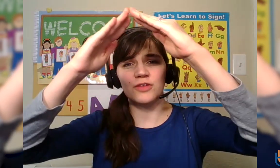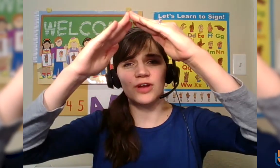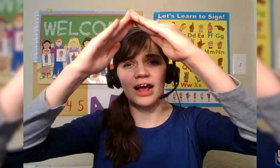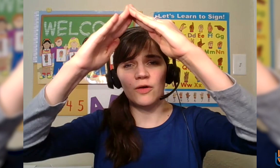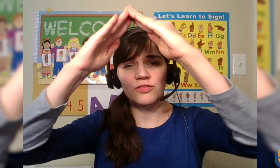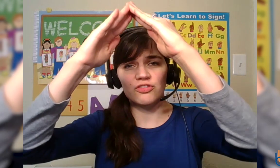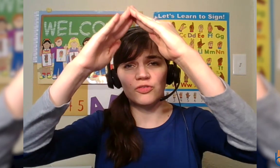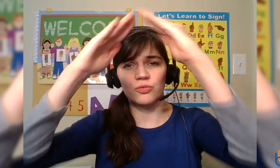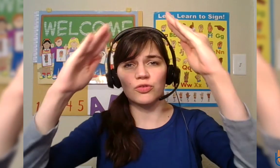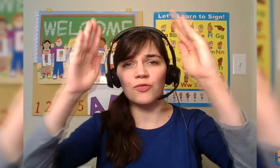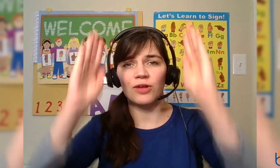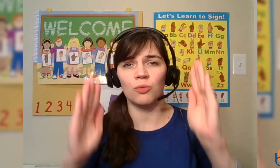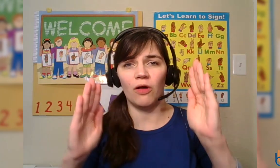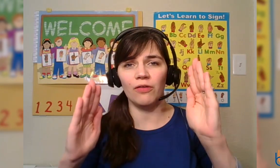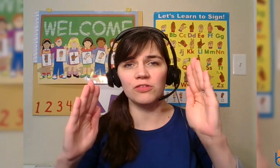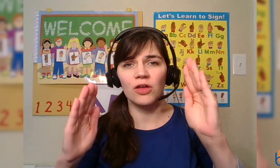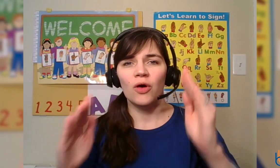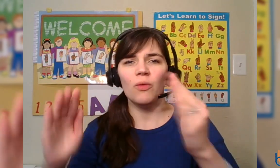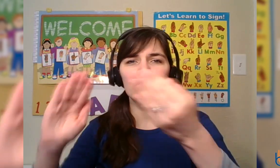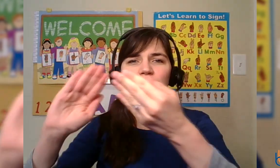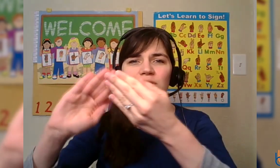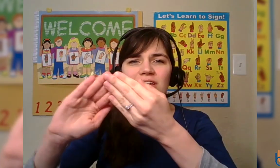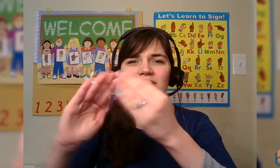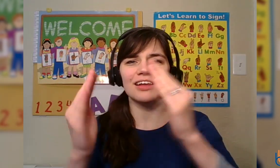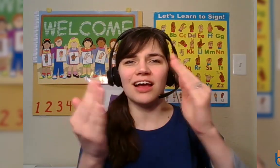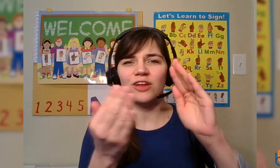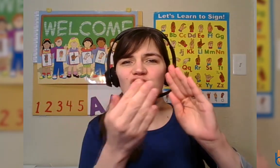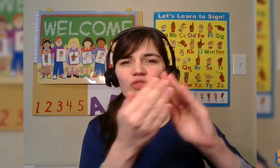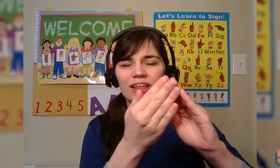for house shows a roof and walls. Well, community is gonna kind of shorten